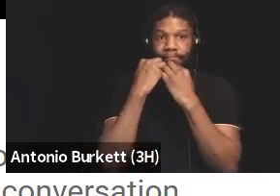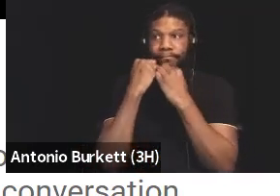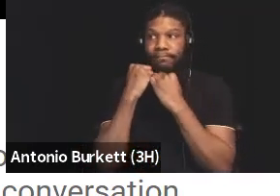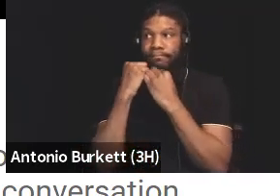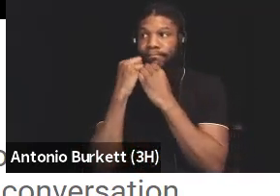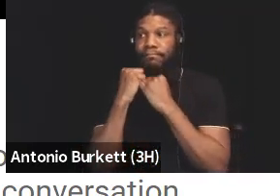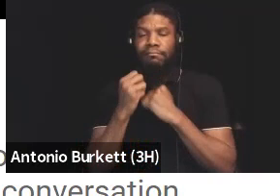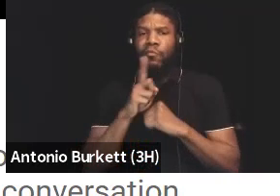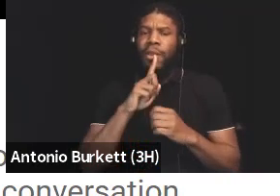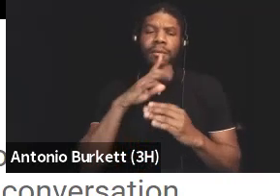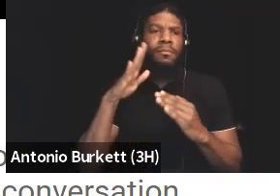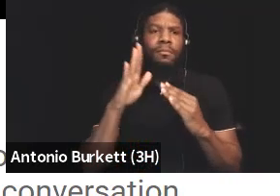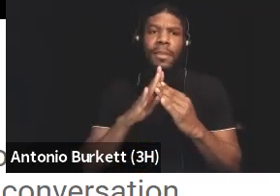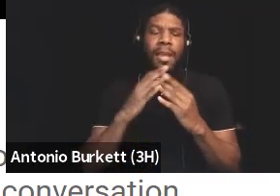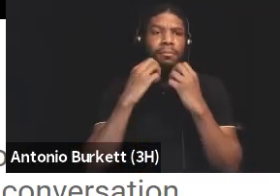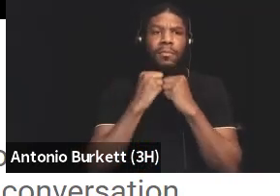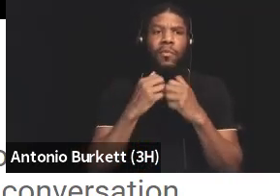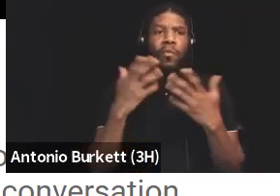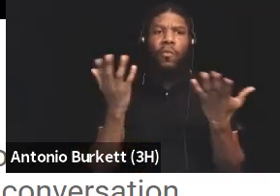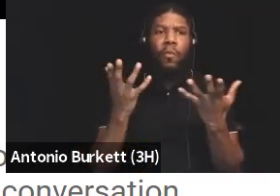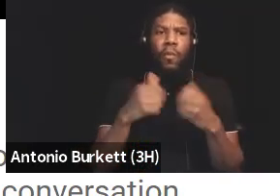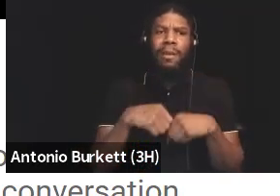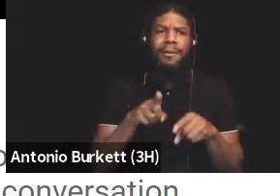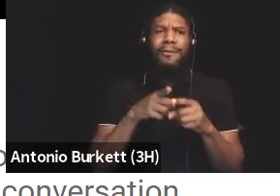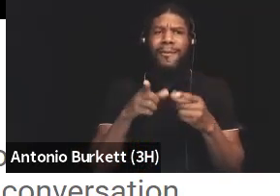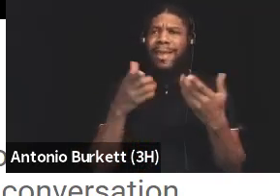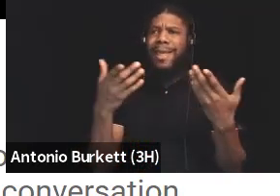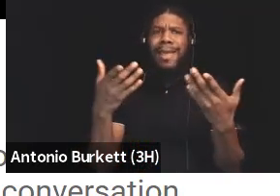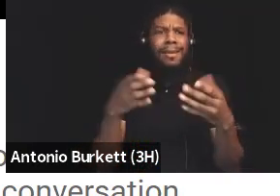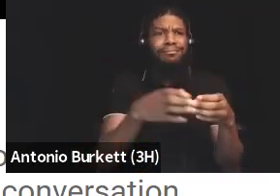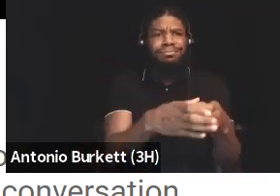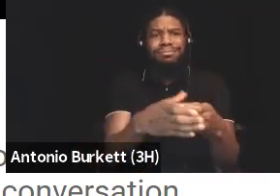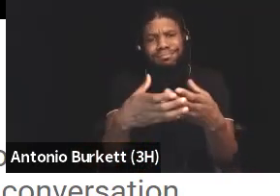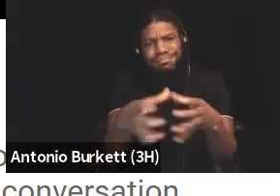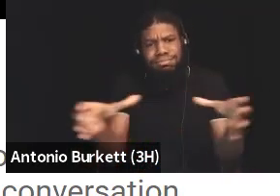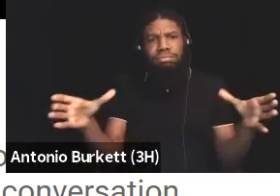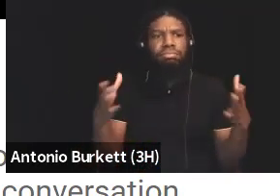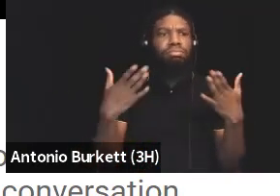can move horizontally across borders and navigate and negotiate things that-- in ways that support